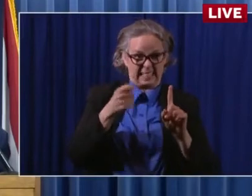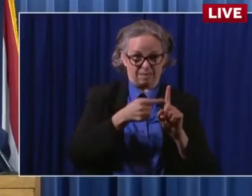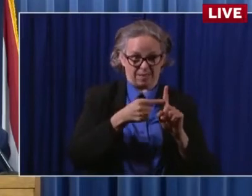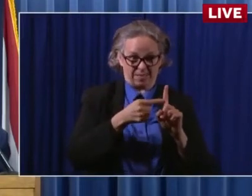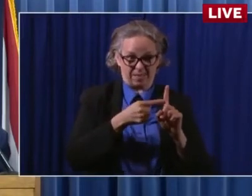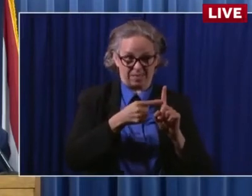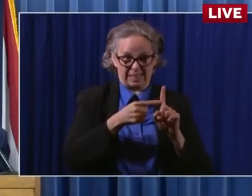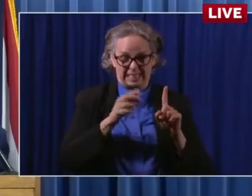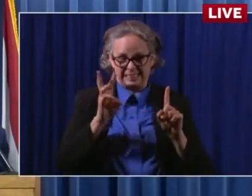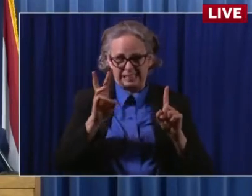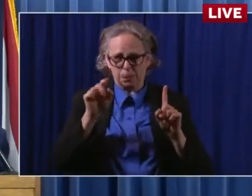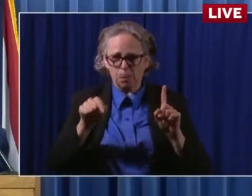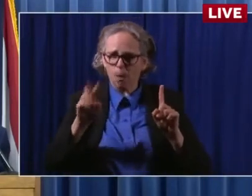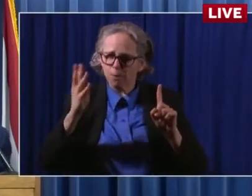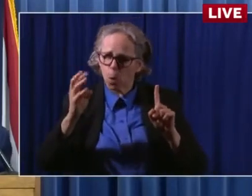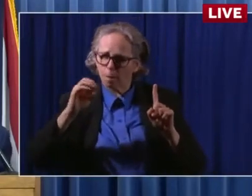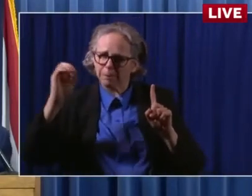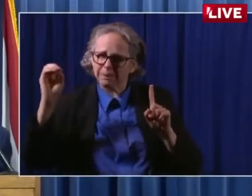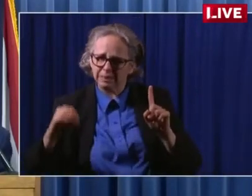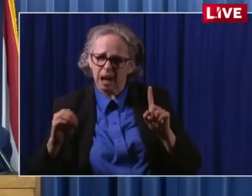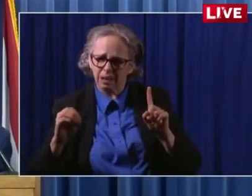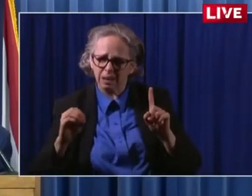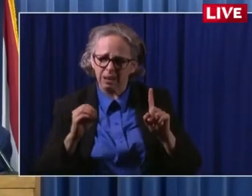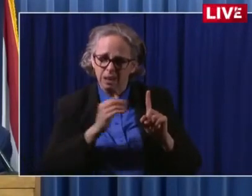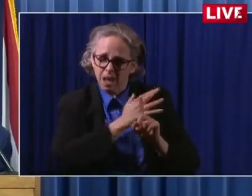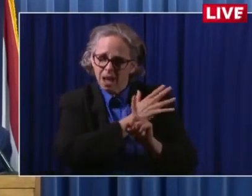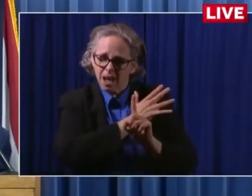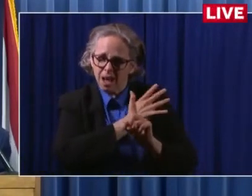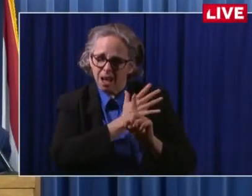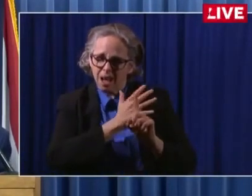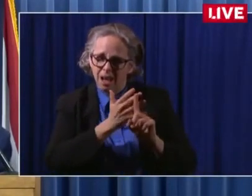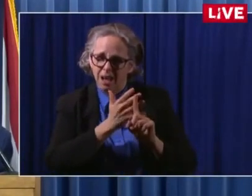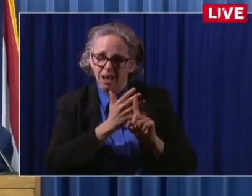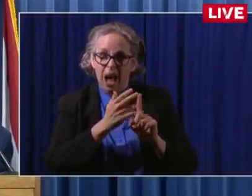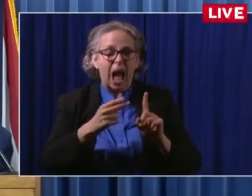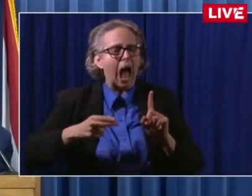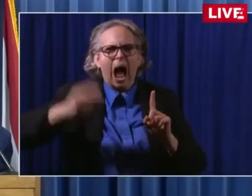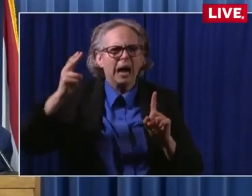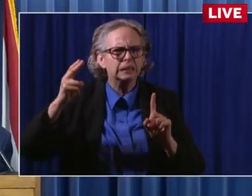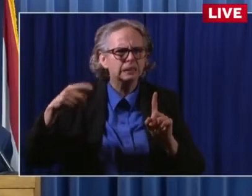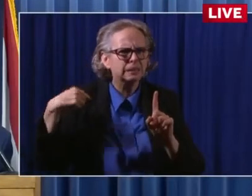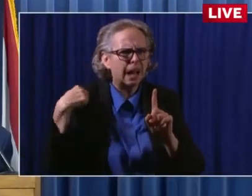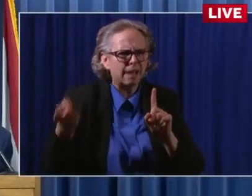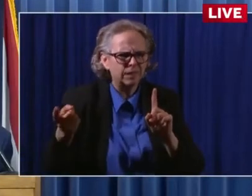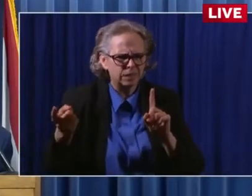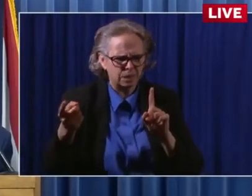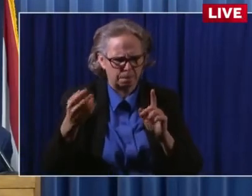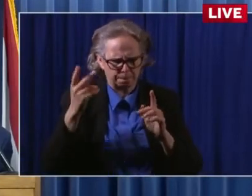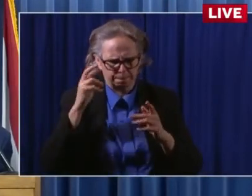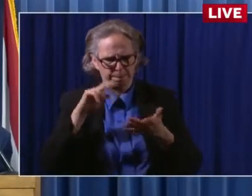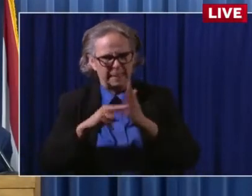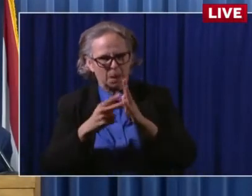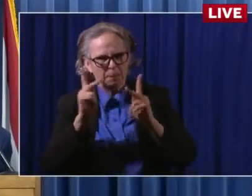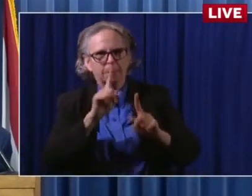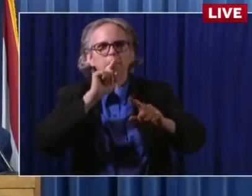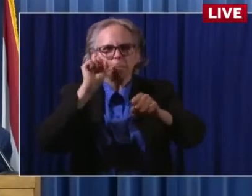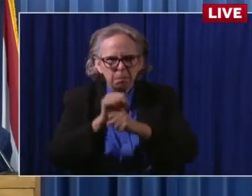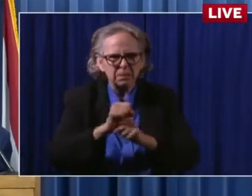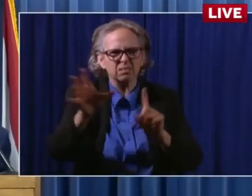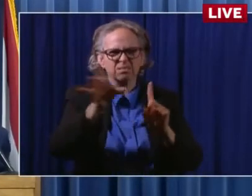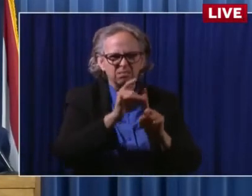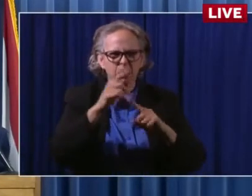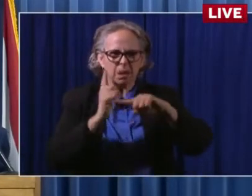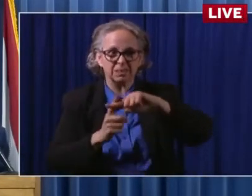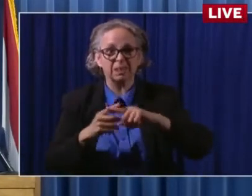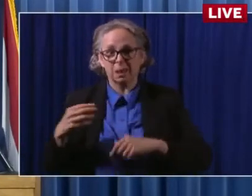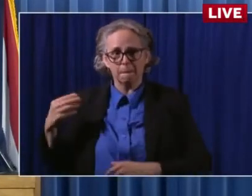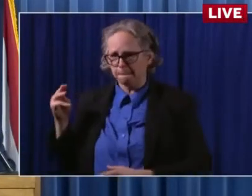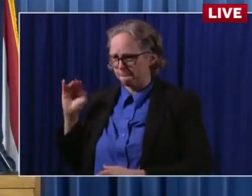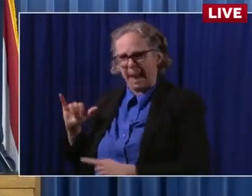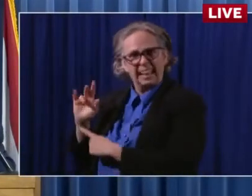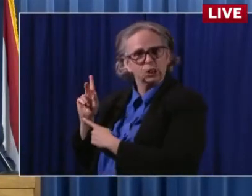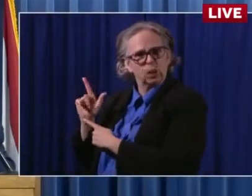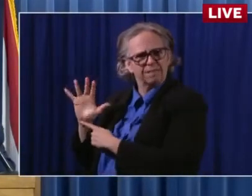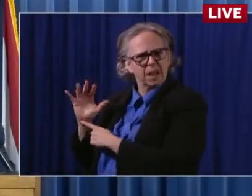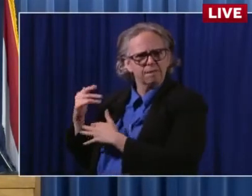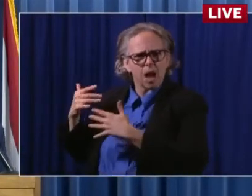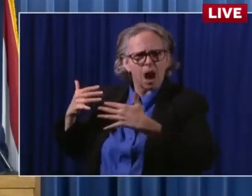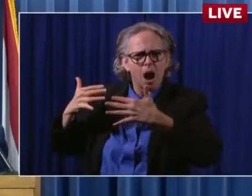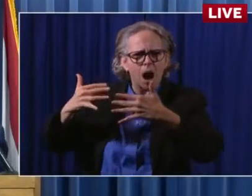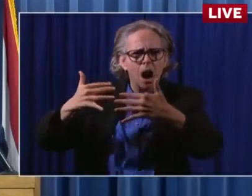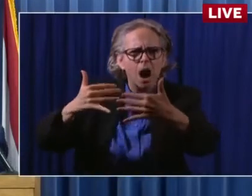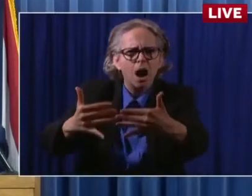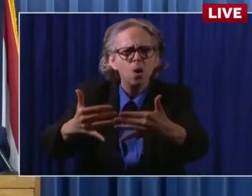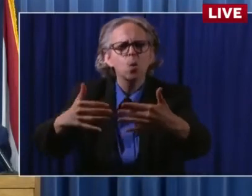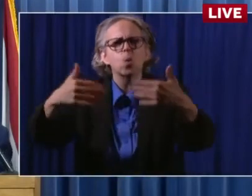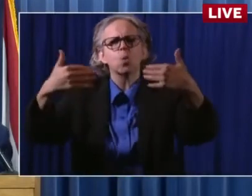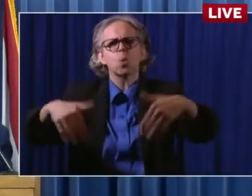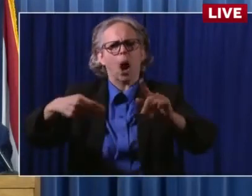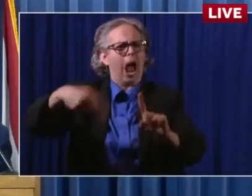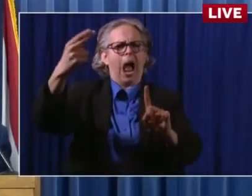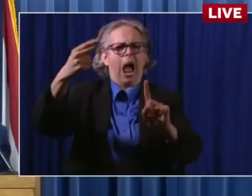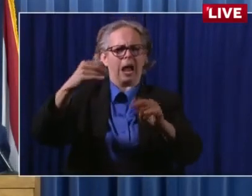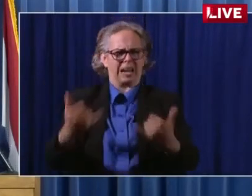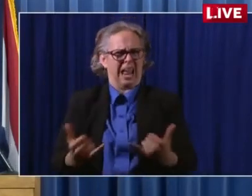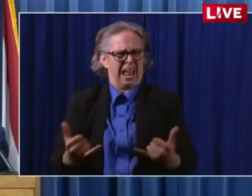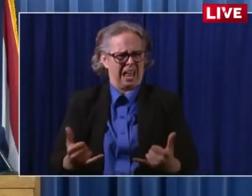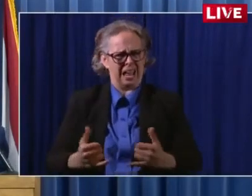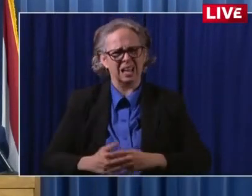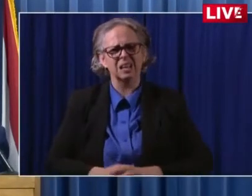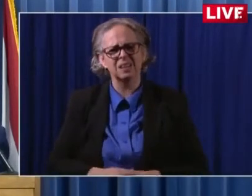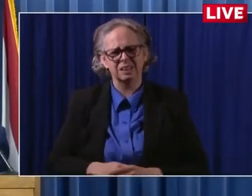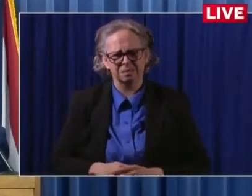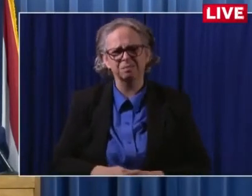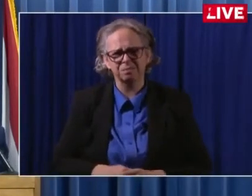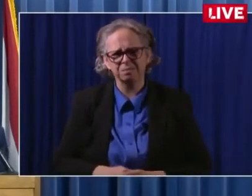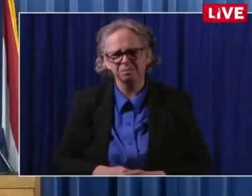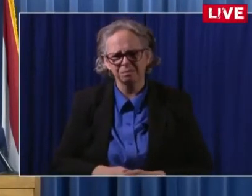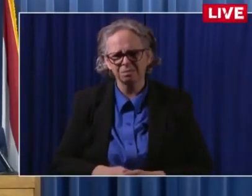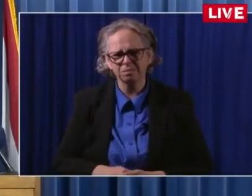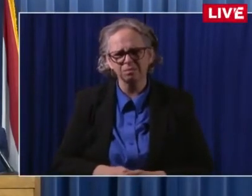THE POSITIVITY RATE REPORTED FOR JULY 7 WAS 6.4%, WHICH IS OHIO’S HIGHEST SINCE MAY 25.